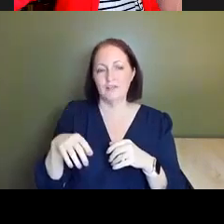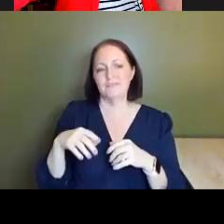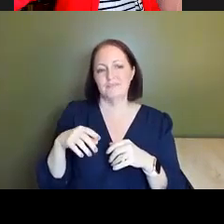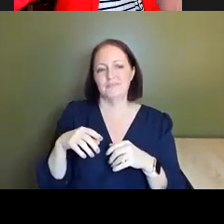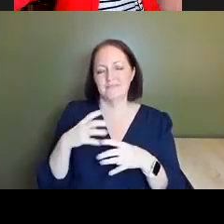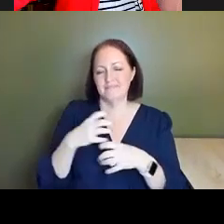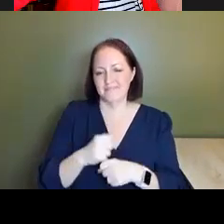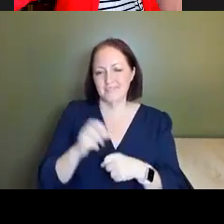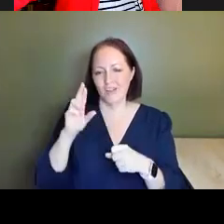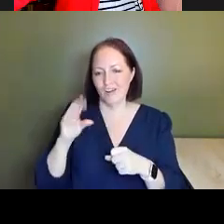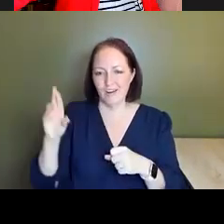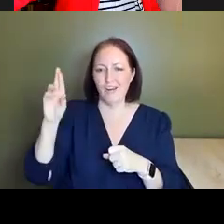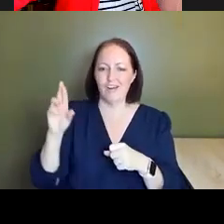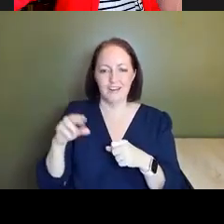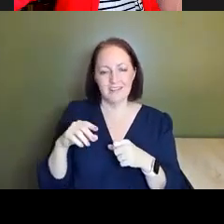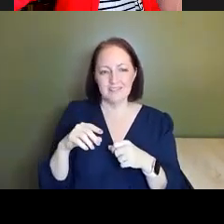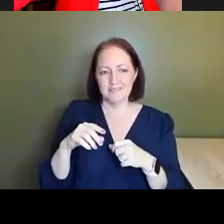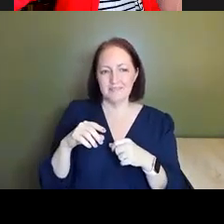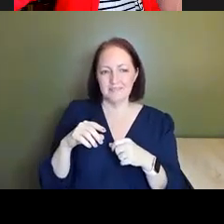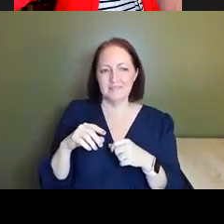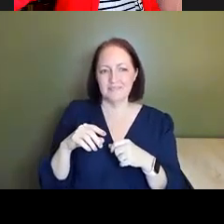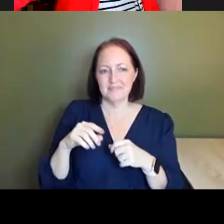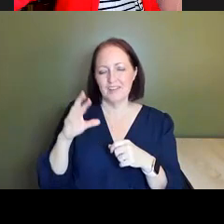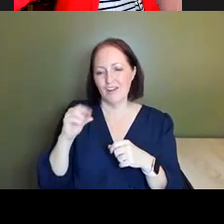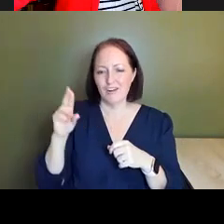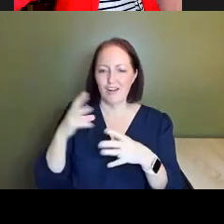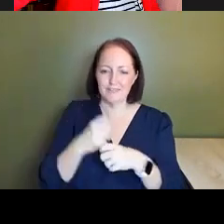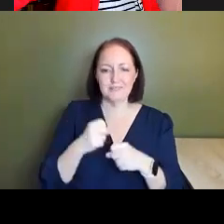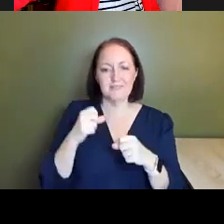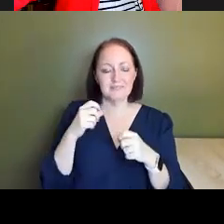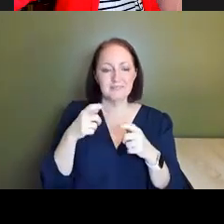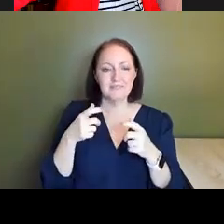the Resource and Referral Programs are also known as the R&Rs are man they're mandated